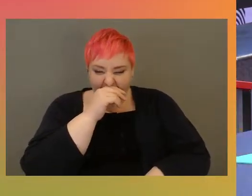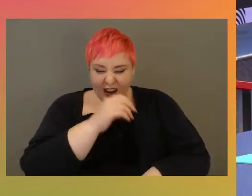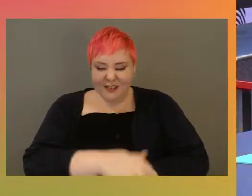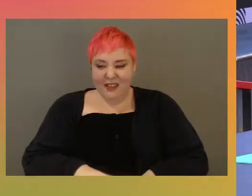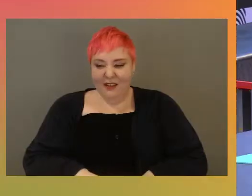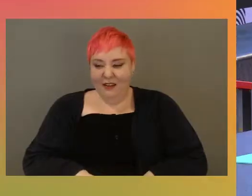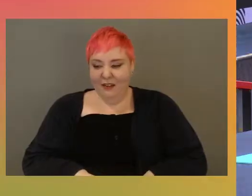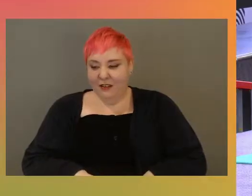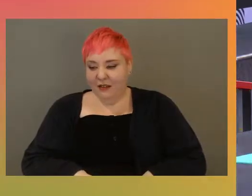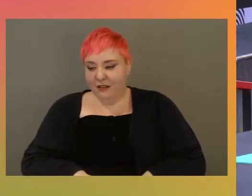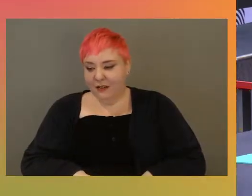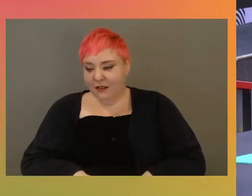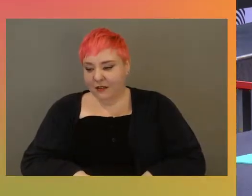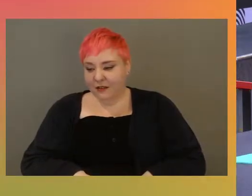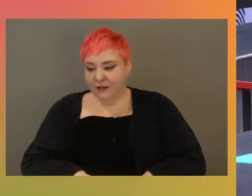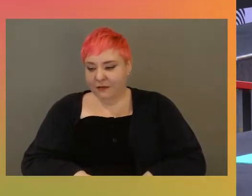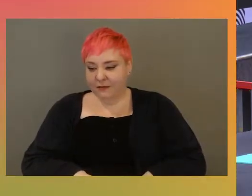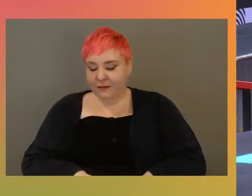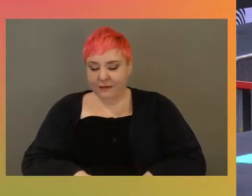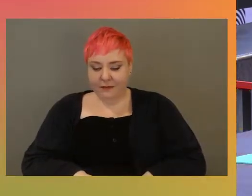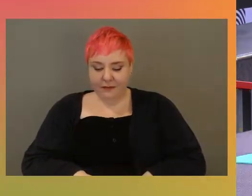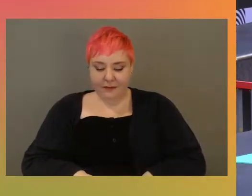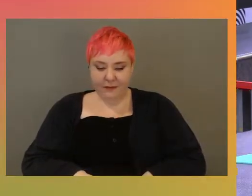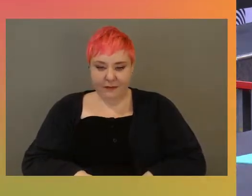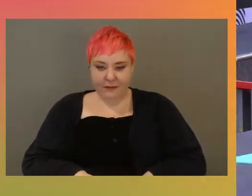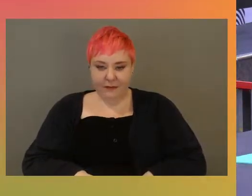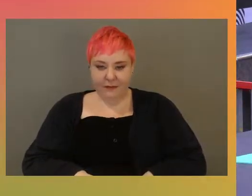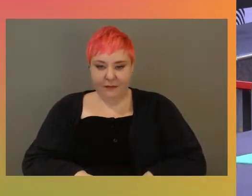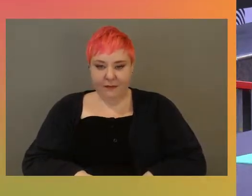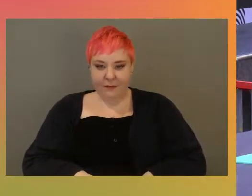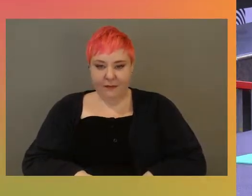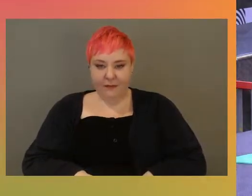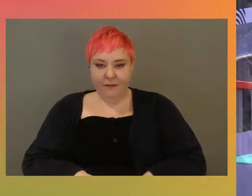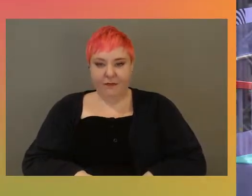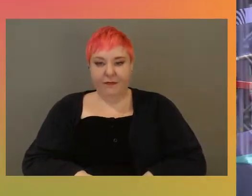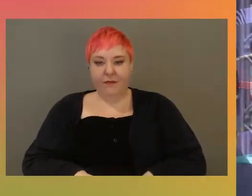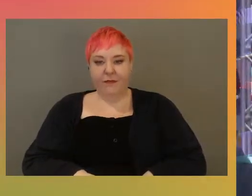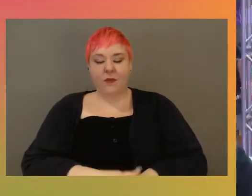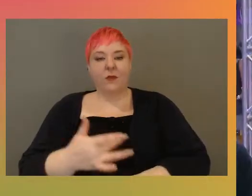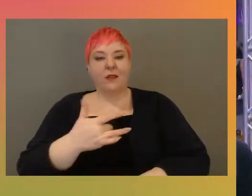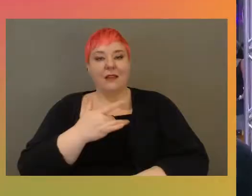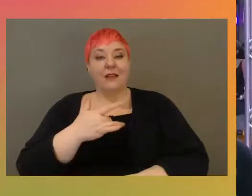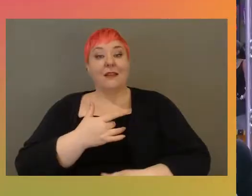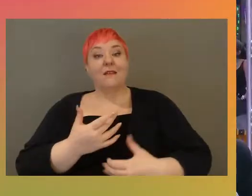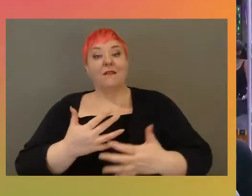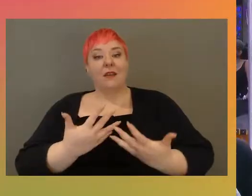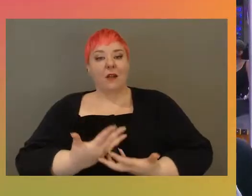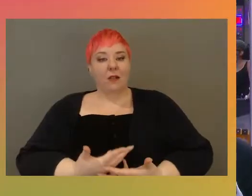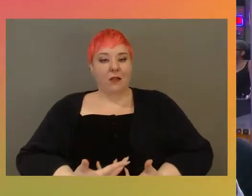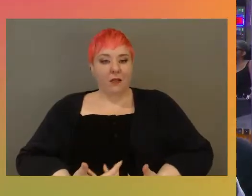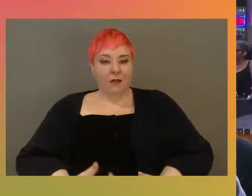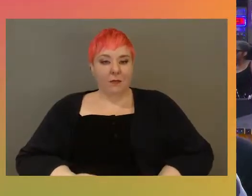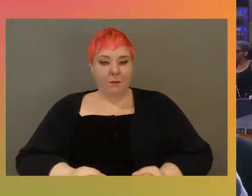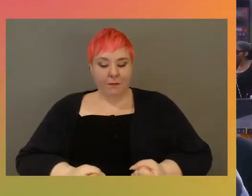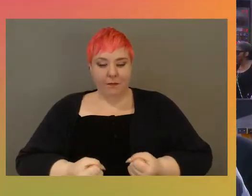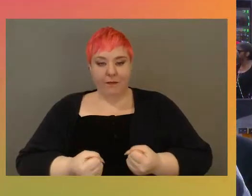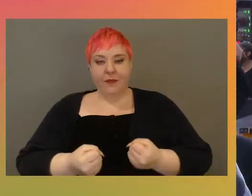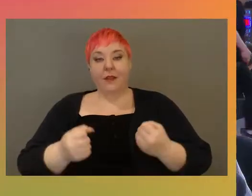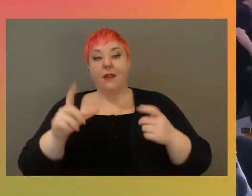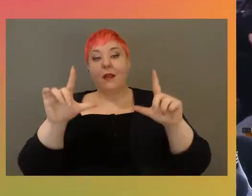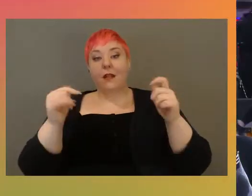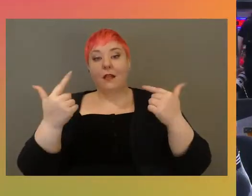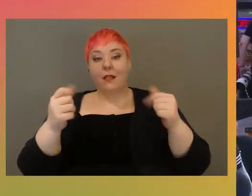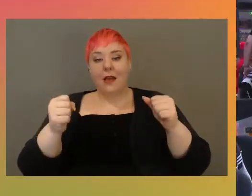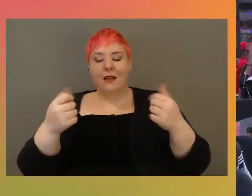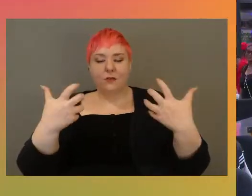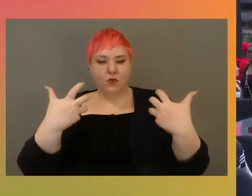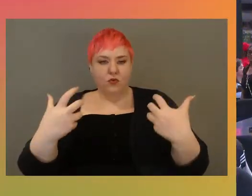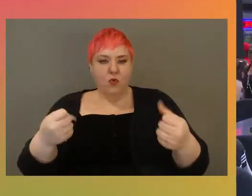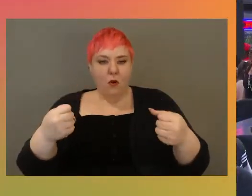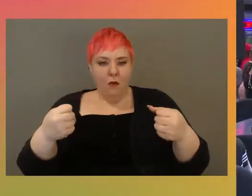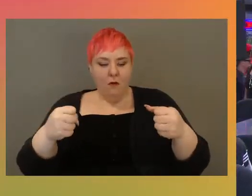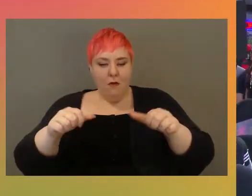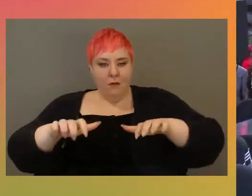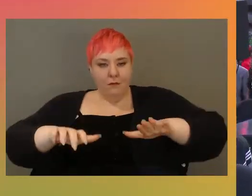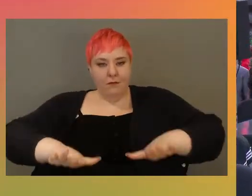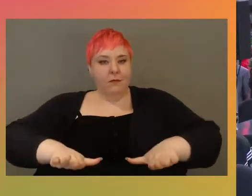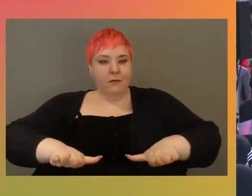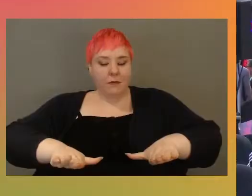DOWNWARD FACING DOG.